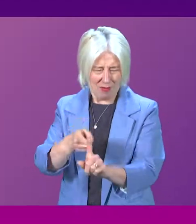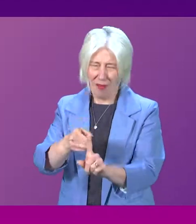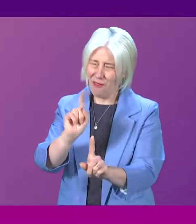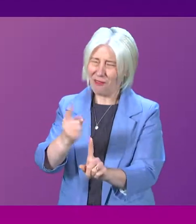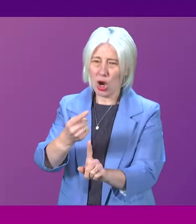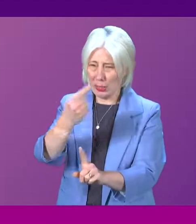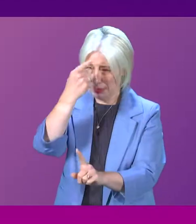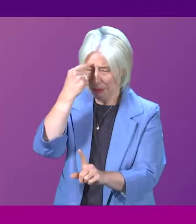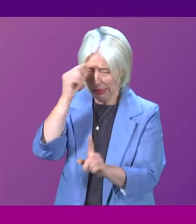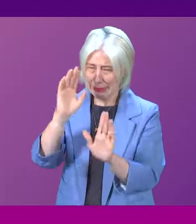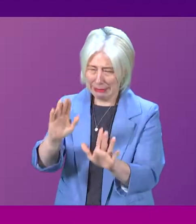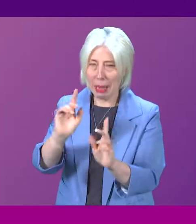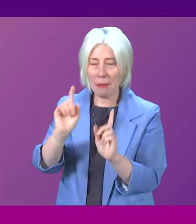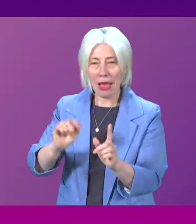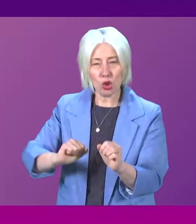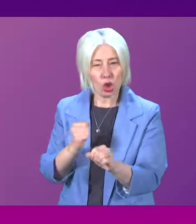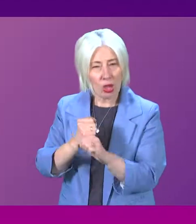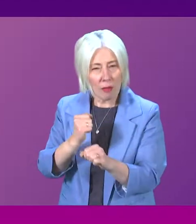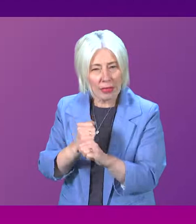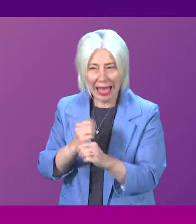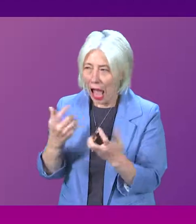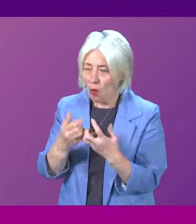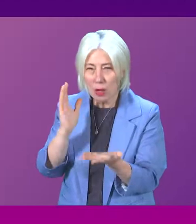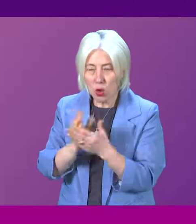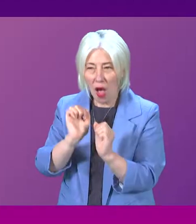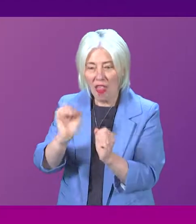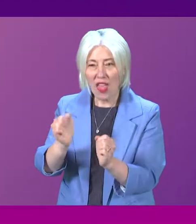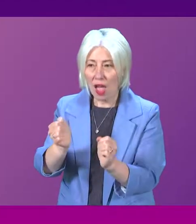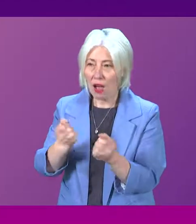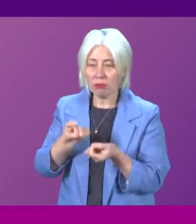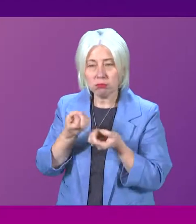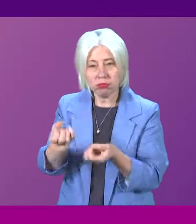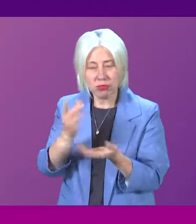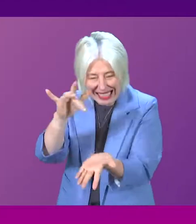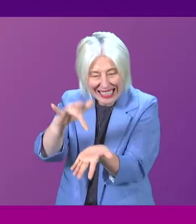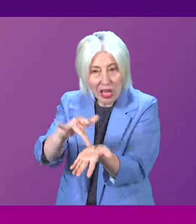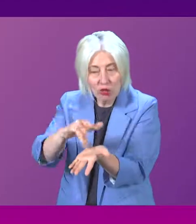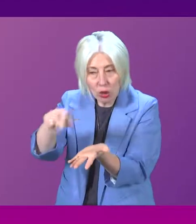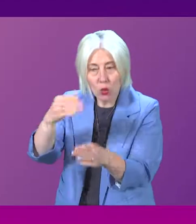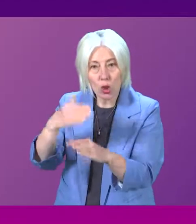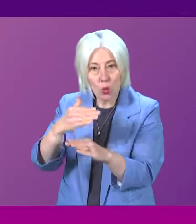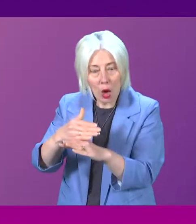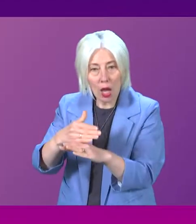How will the Scottish Government ensure that their voices are kept central to the inquiry’s work and that their testimonies are handled with sensitivity and respect?